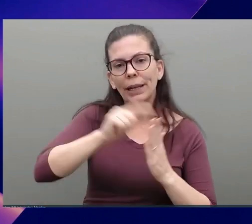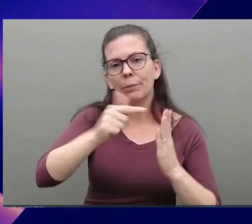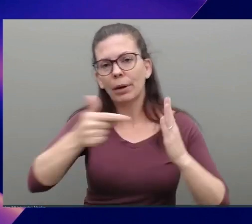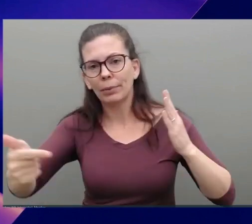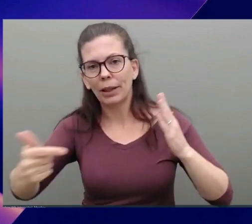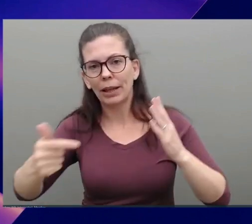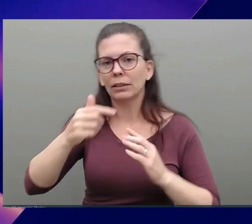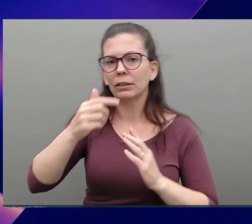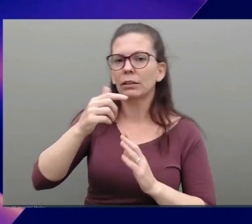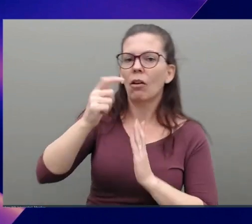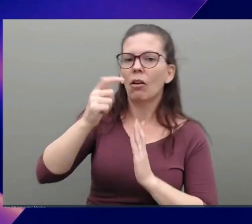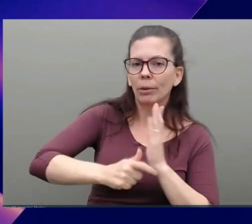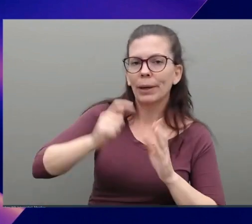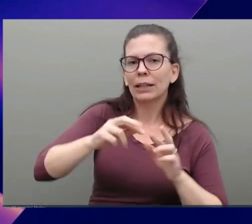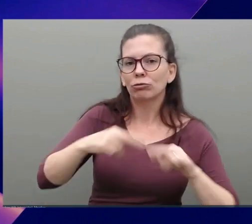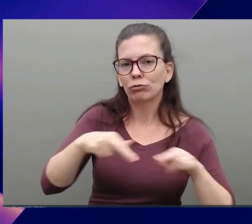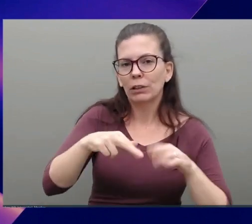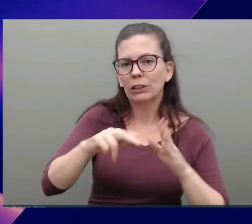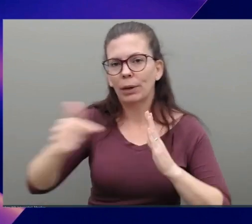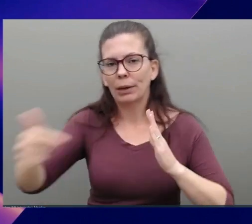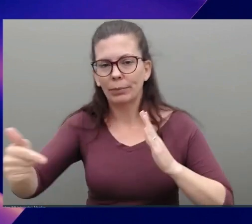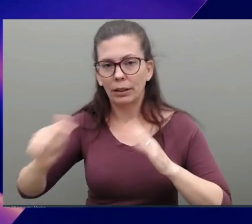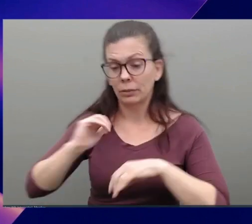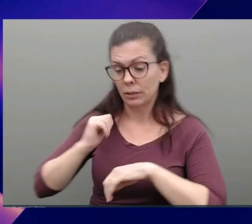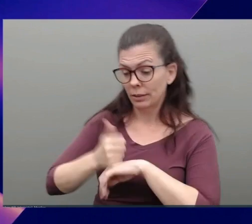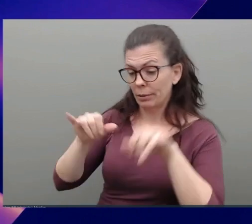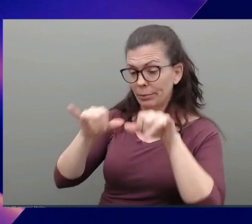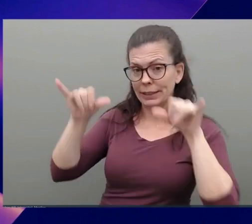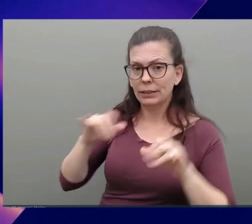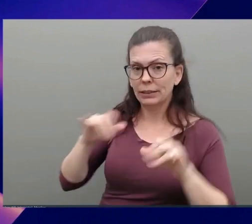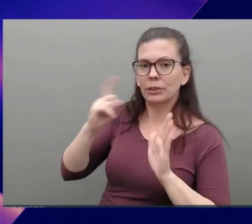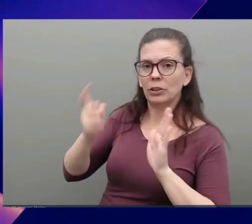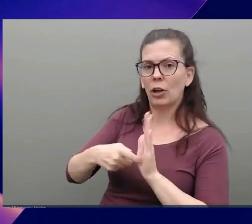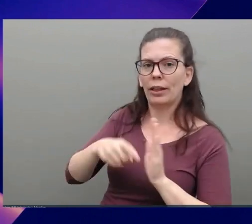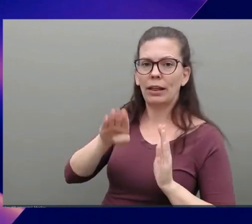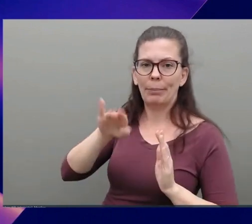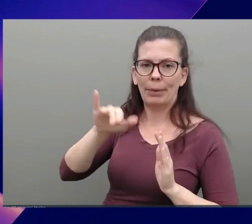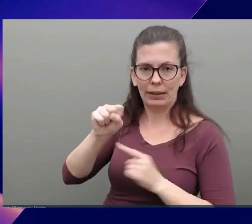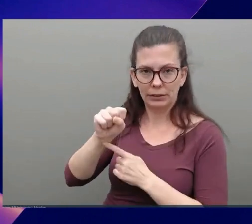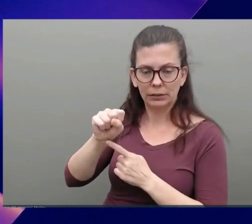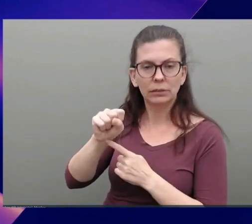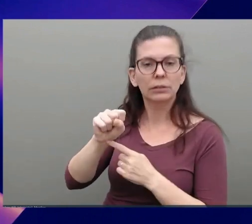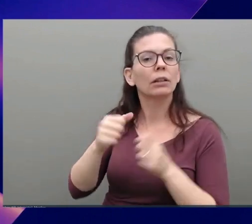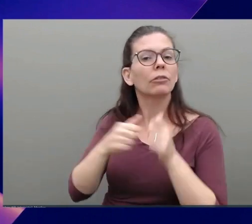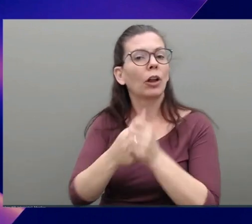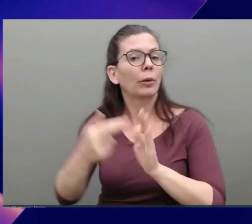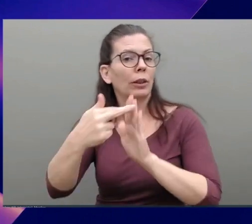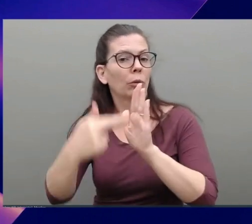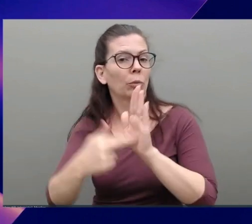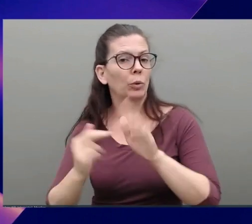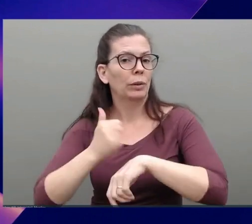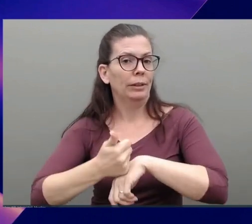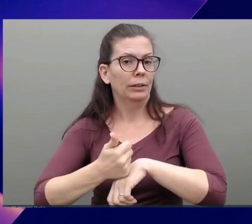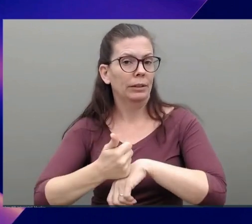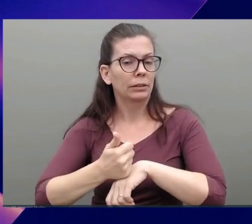in which there's a system in place that detects the bias and based on the custom rule that user has set up,